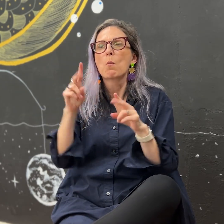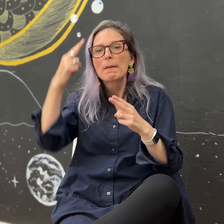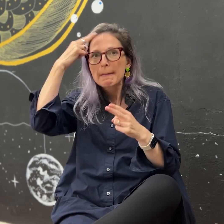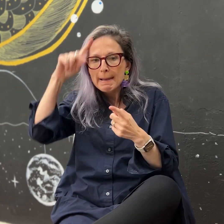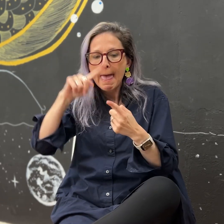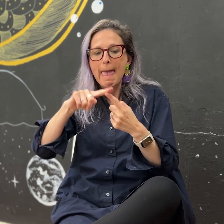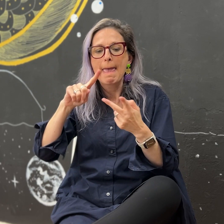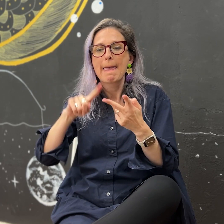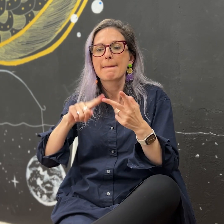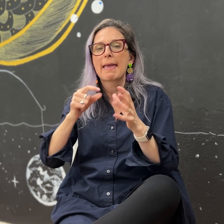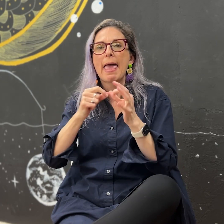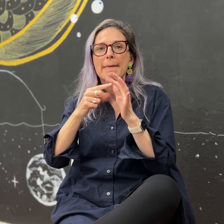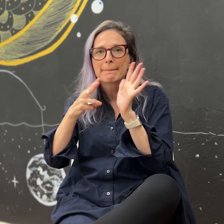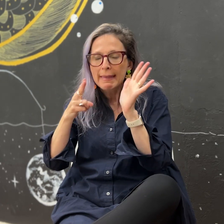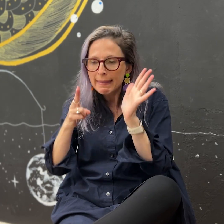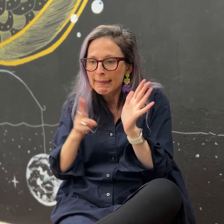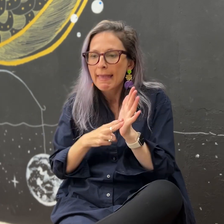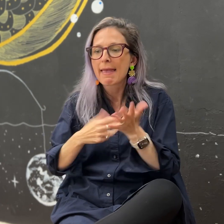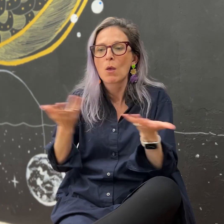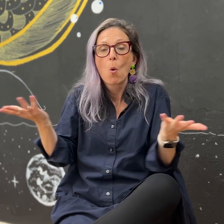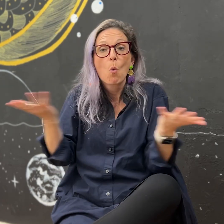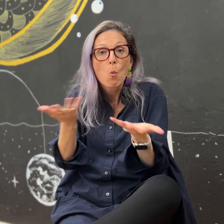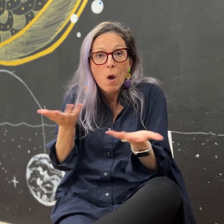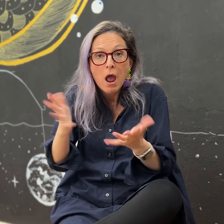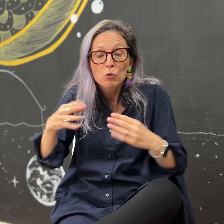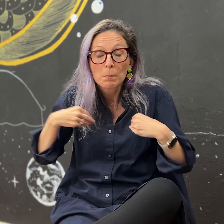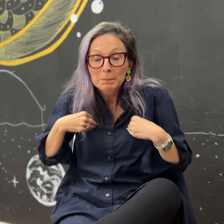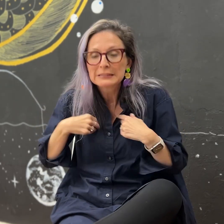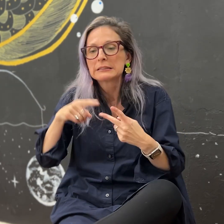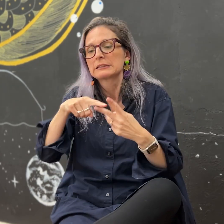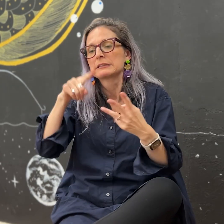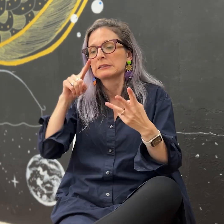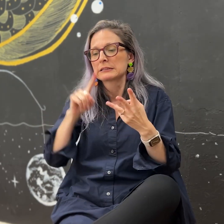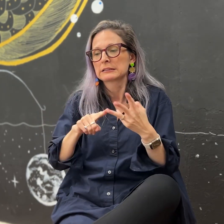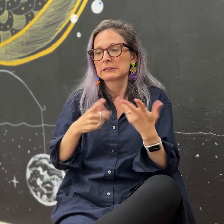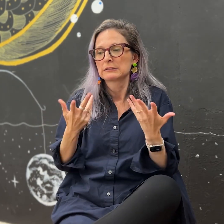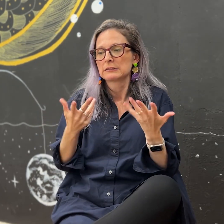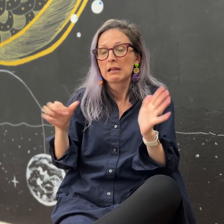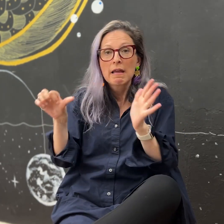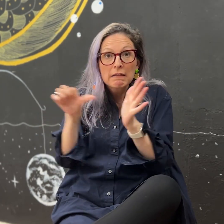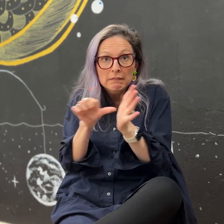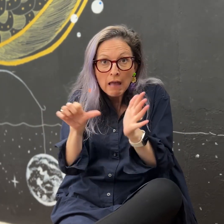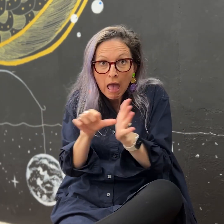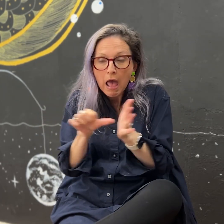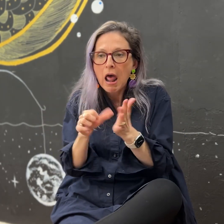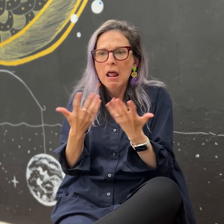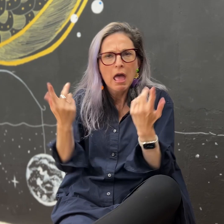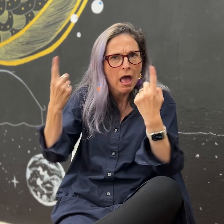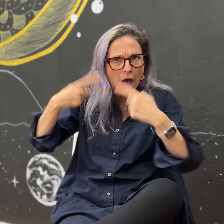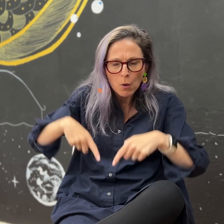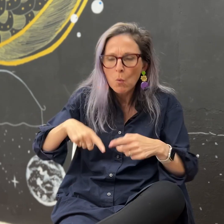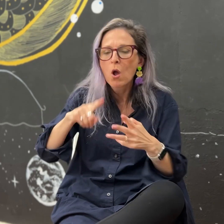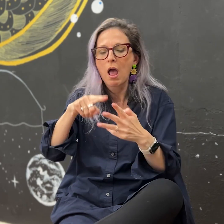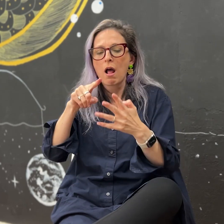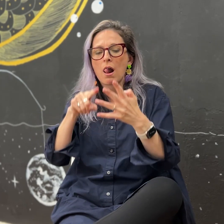in your name, your ABN and where the business is located. There’s some financial information to work out and put in,